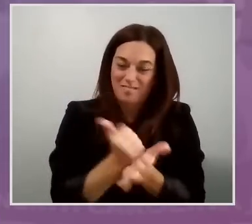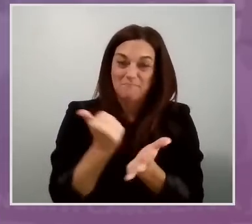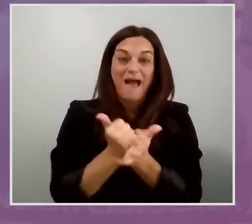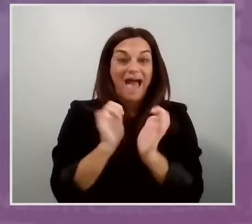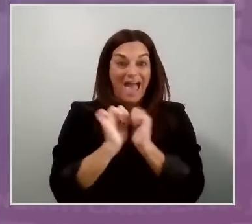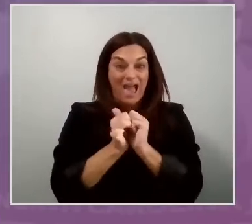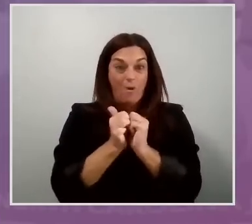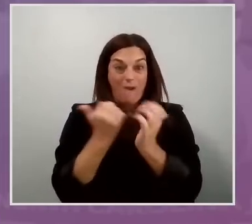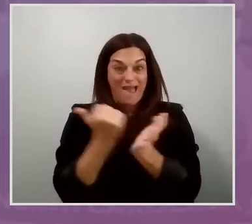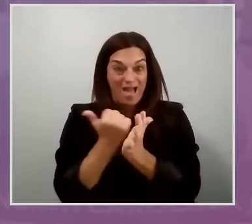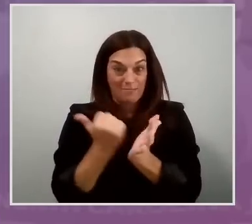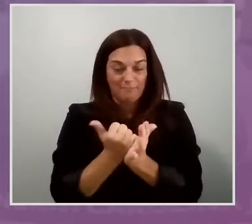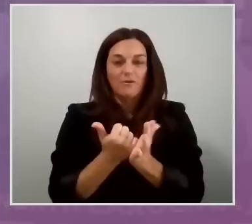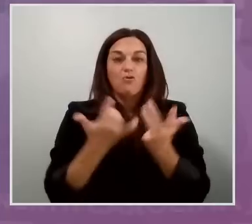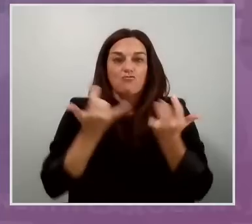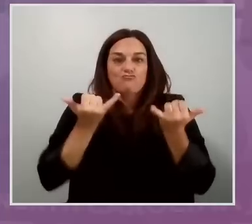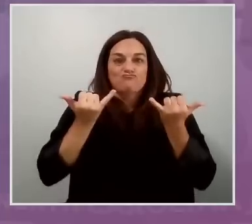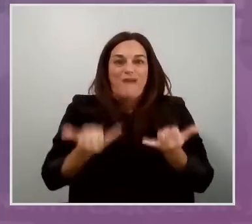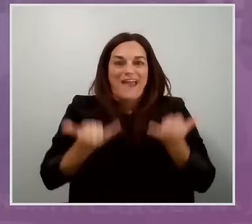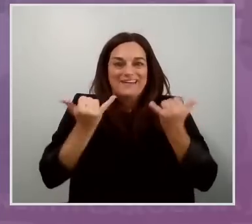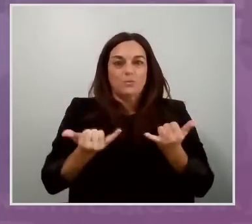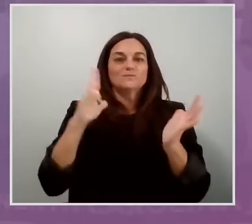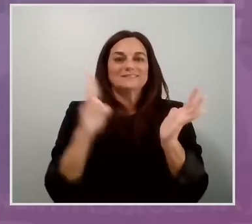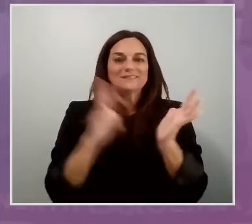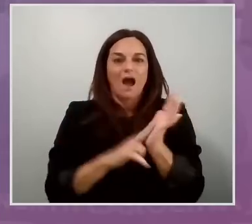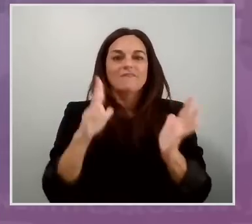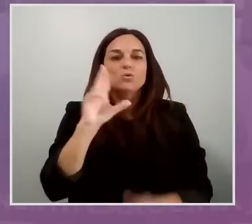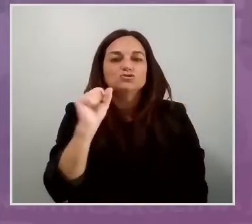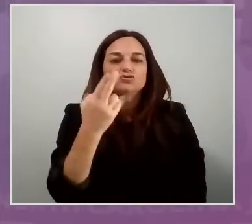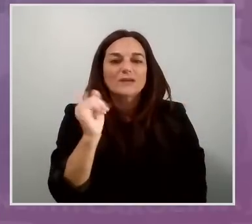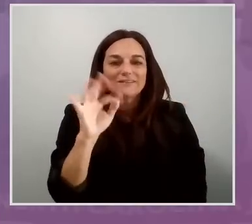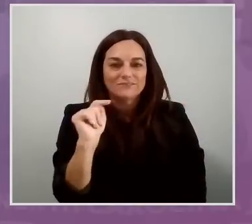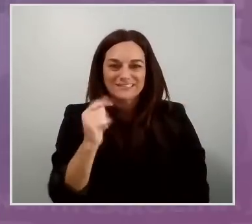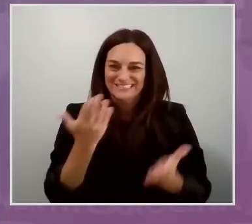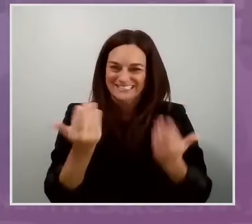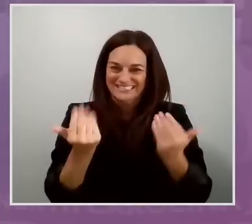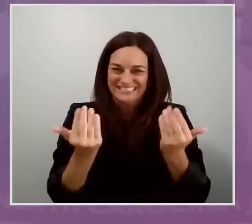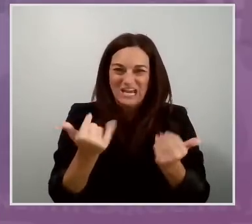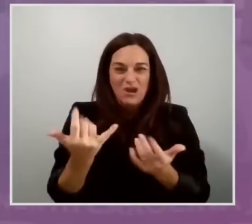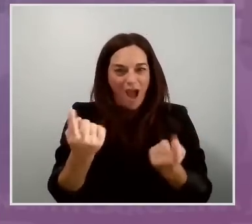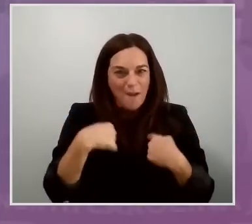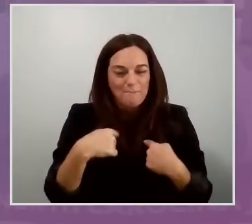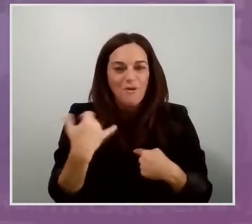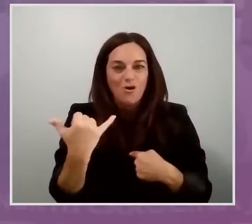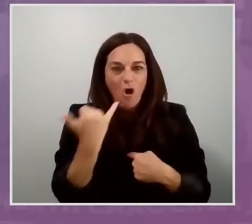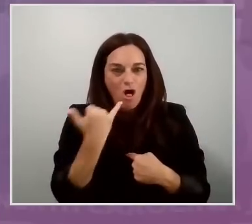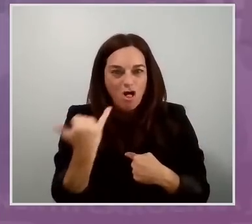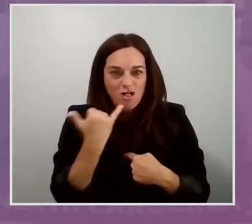WE NEED YOUR HELP. AND THE WAY THAT YOU HELP IS RIGHT NOW YOU SIGN UP FOR A